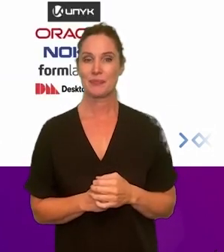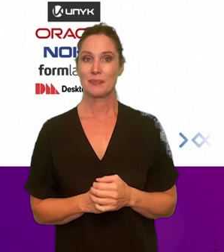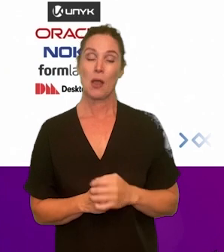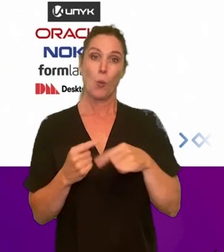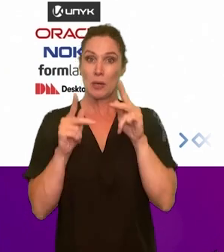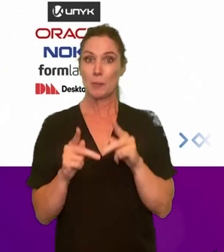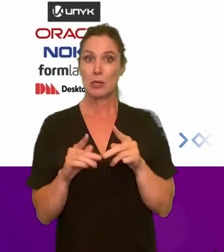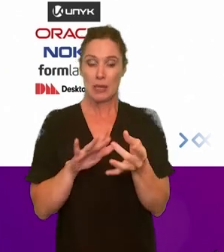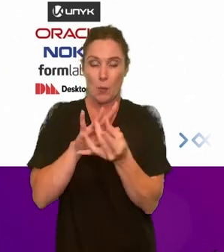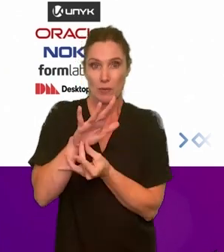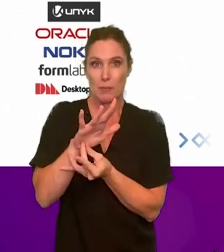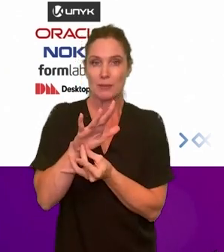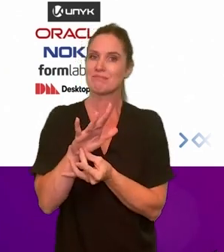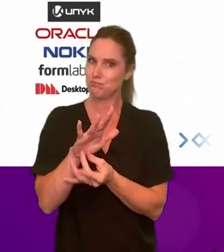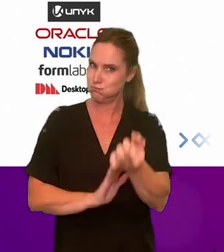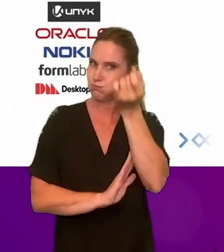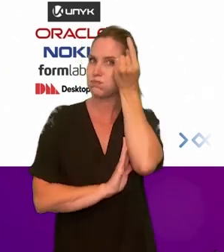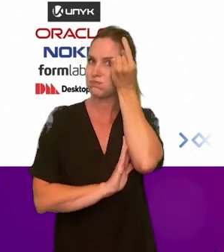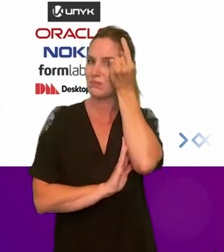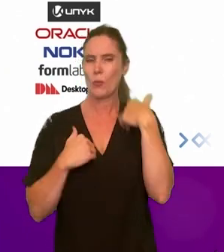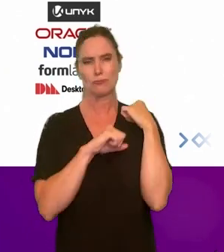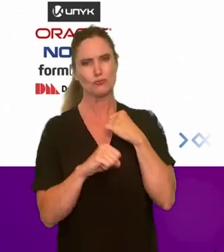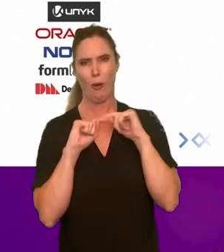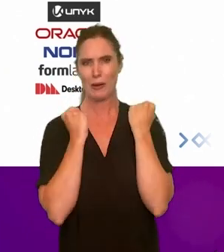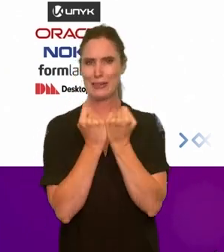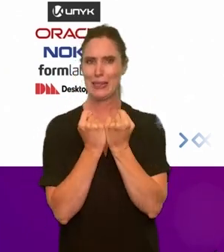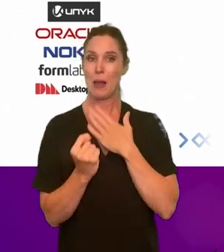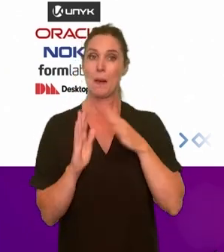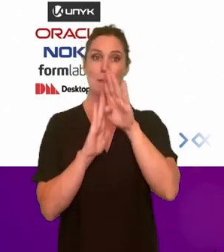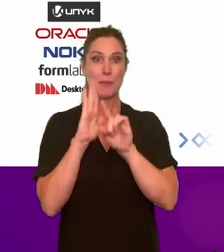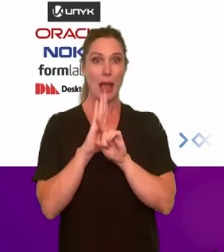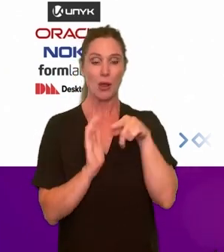We have a strong team. With my background in prosthetics and hardware development, I invented Fiber.